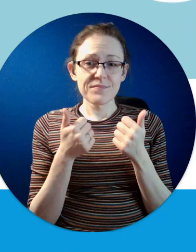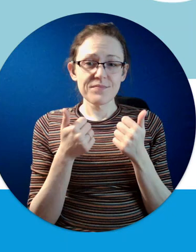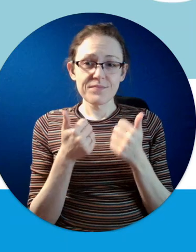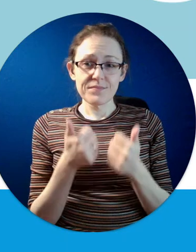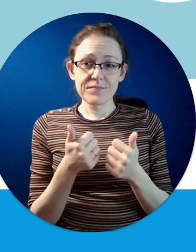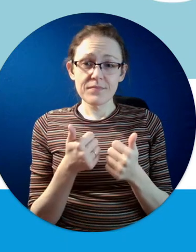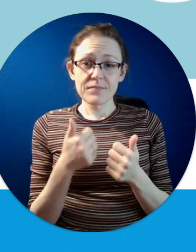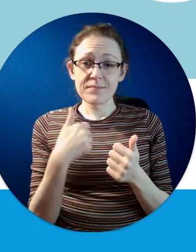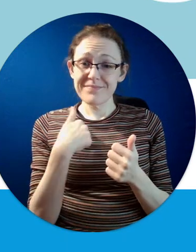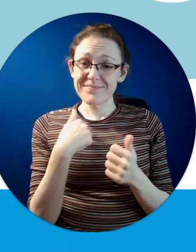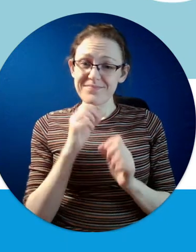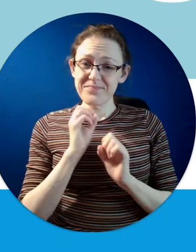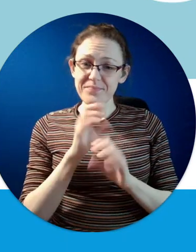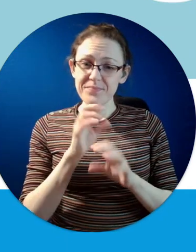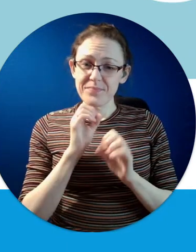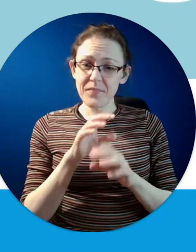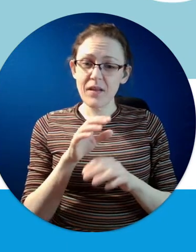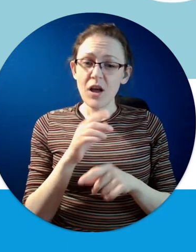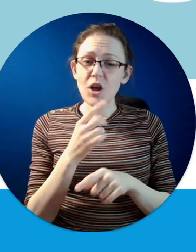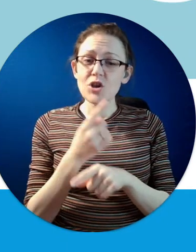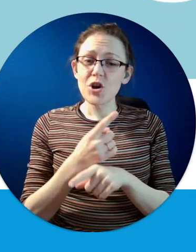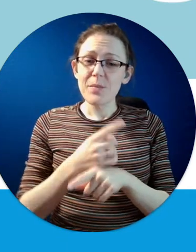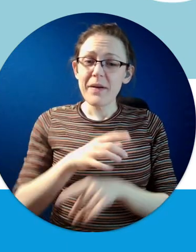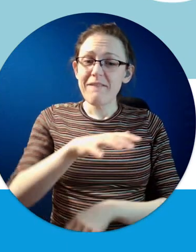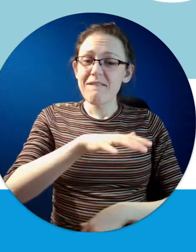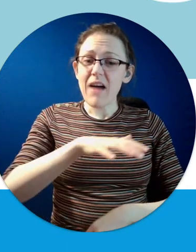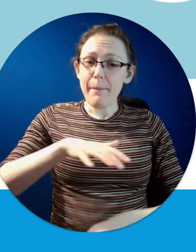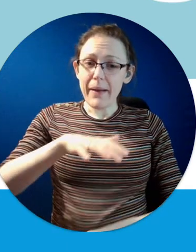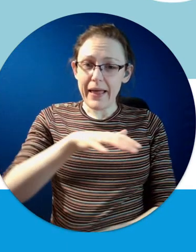I'm going to talk about family